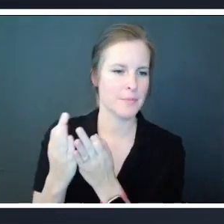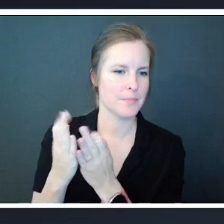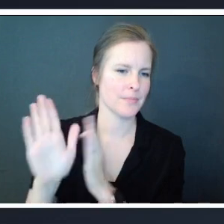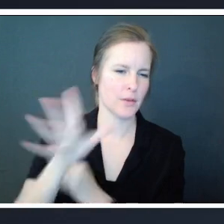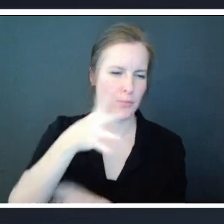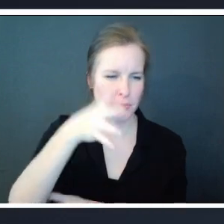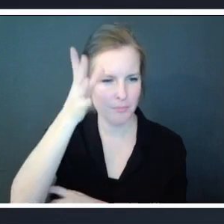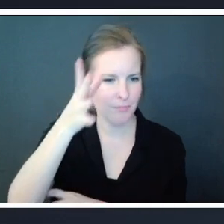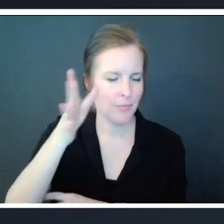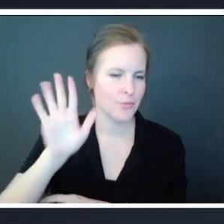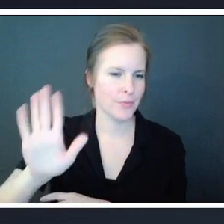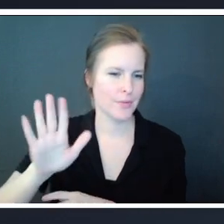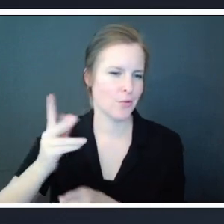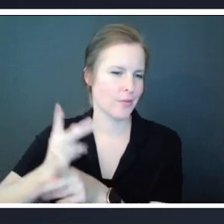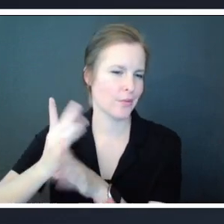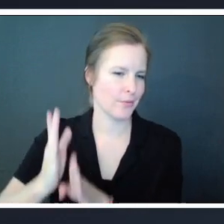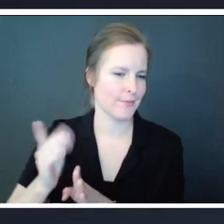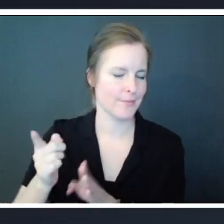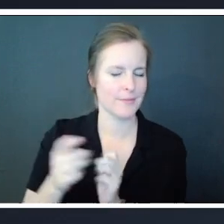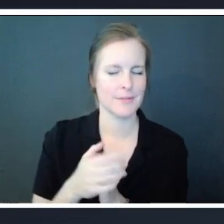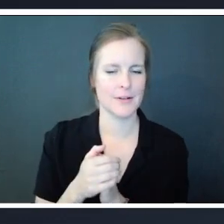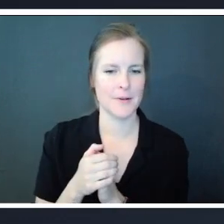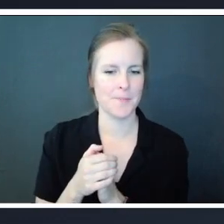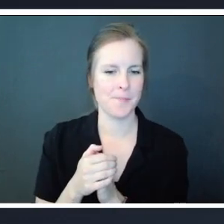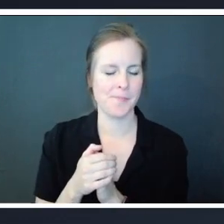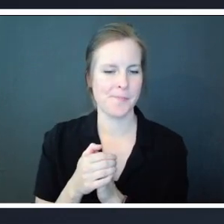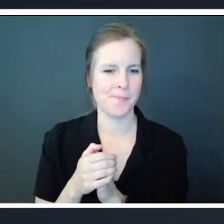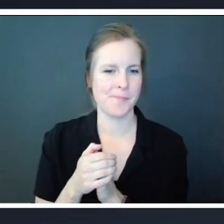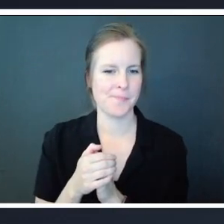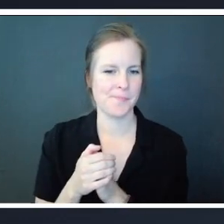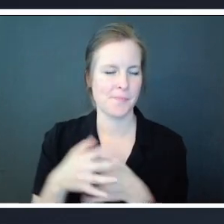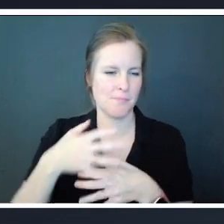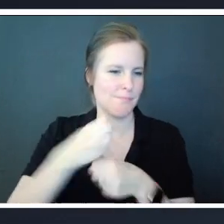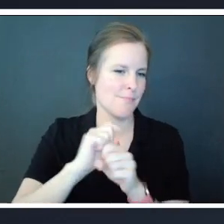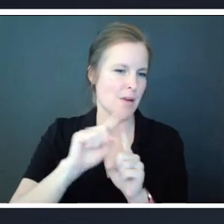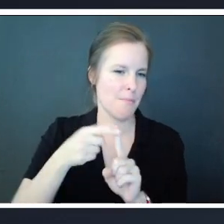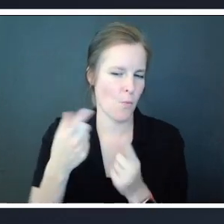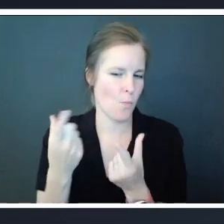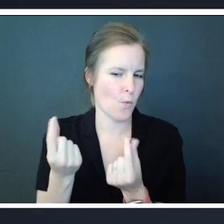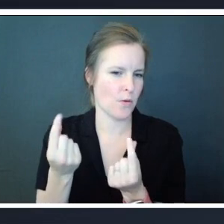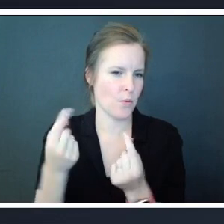a little bit about what they did. There are also questions there that their caregivers can help